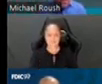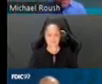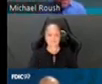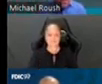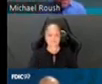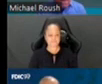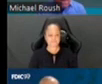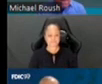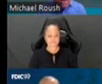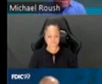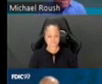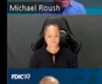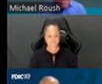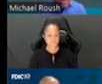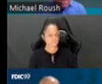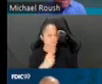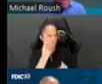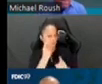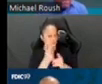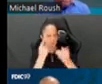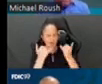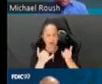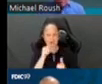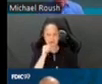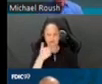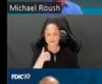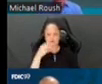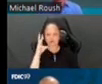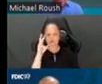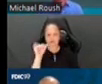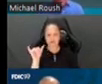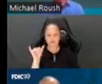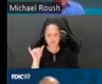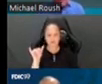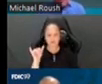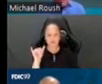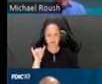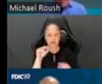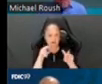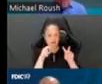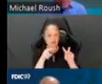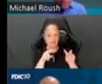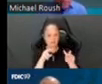Kenneth Worthey >> Well, right now we don't have a way to monitor the amount of time they